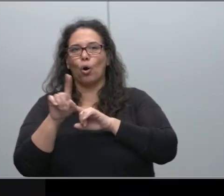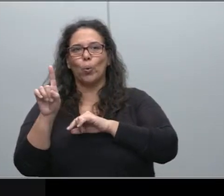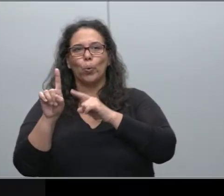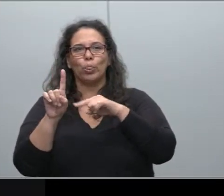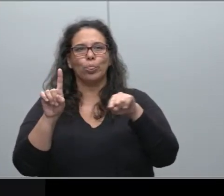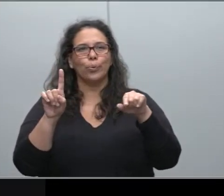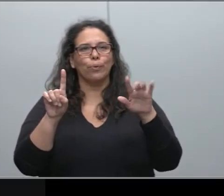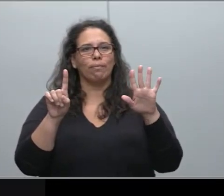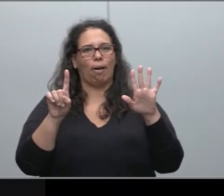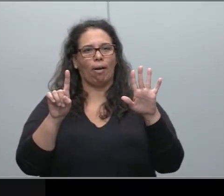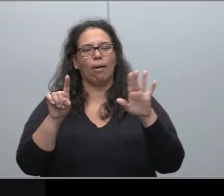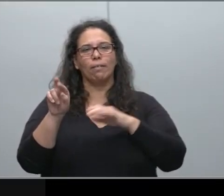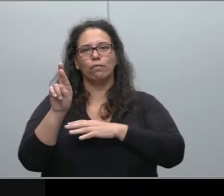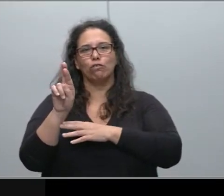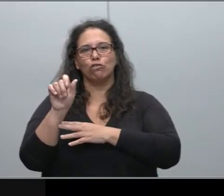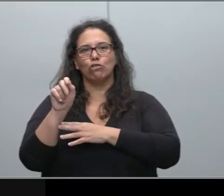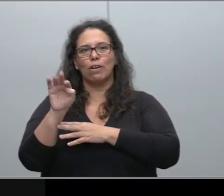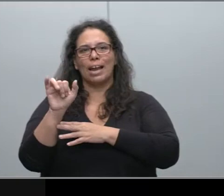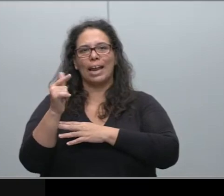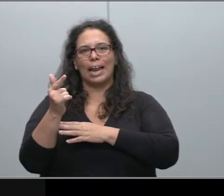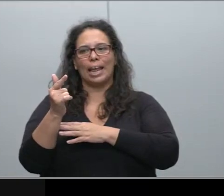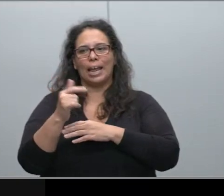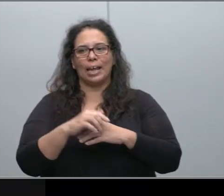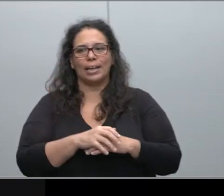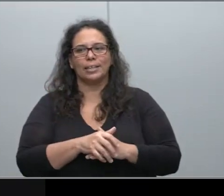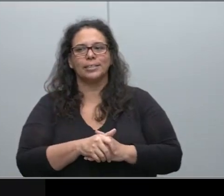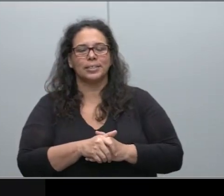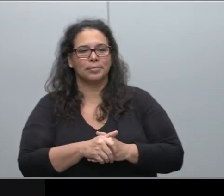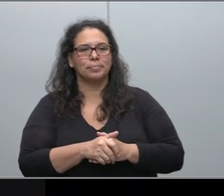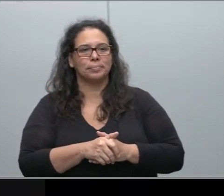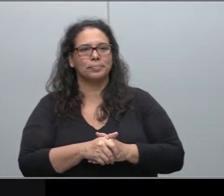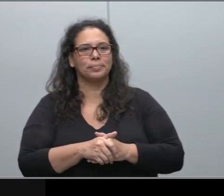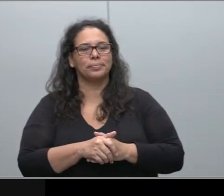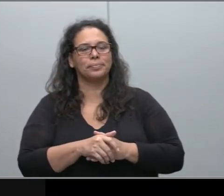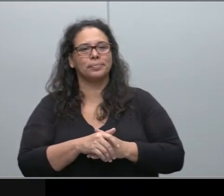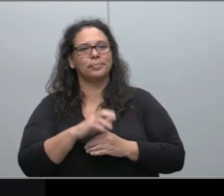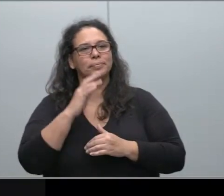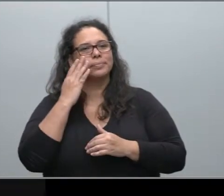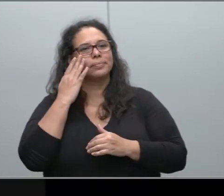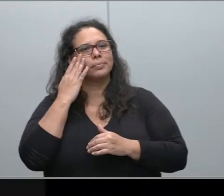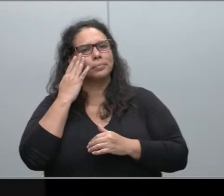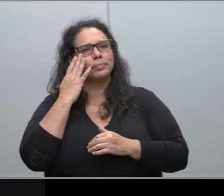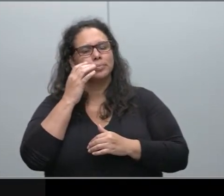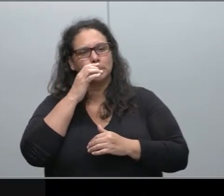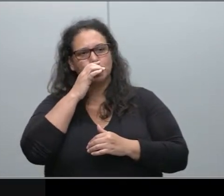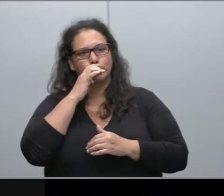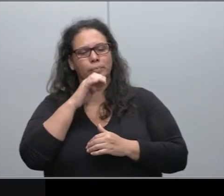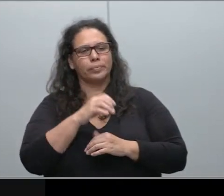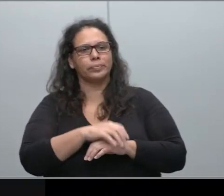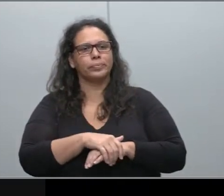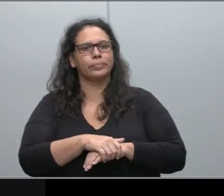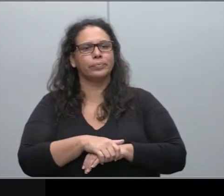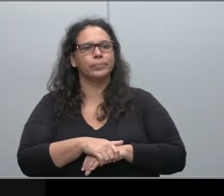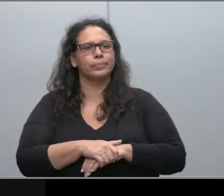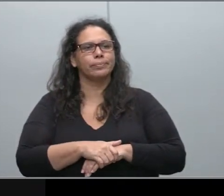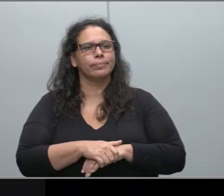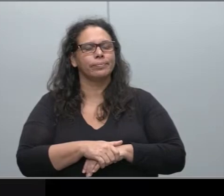our students, more than ever, need each other and need ways to communicate in kid-like kid-friendly ways